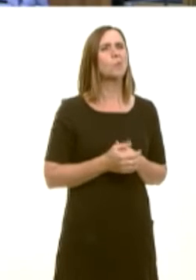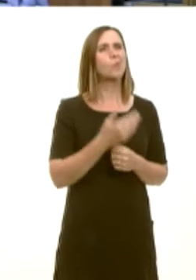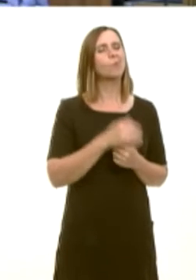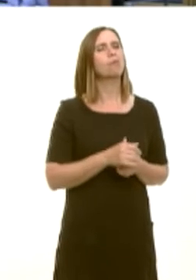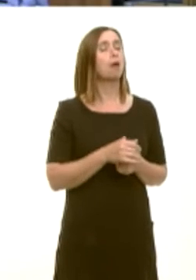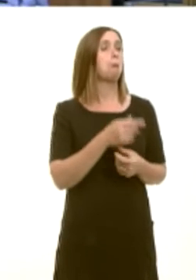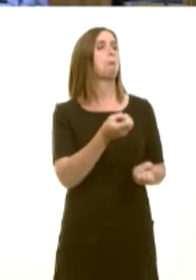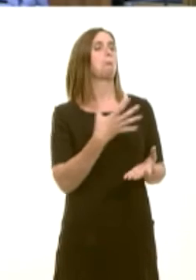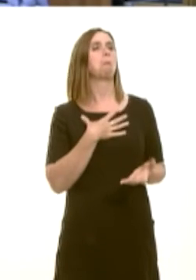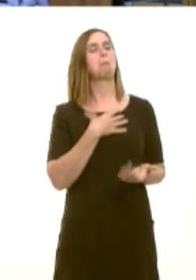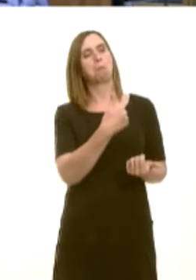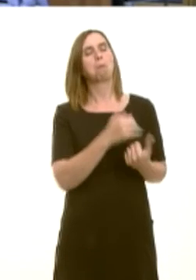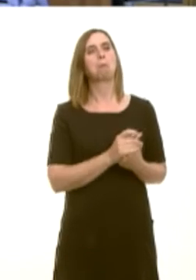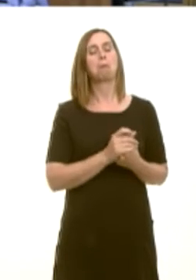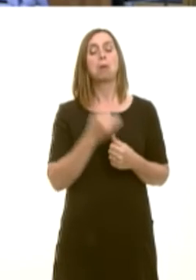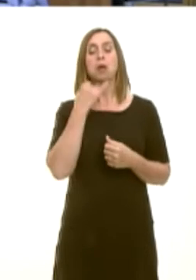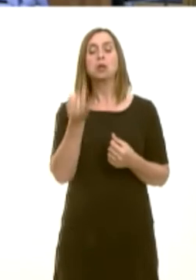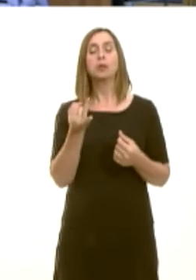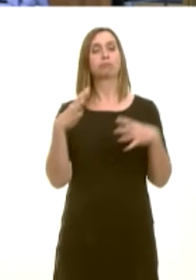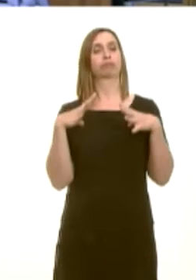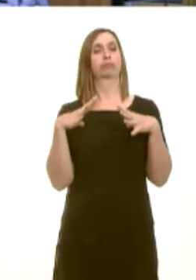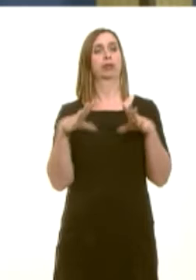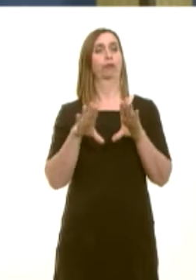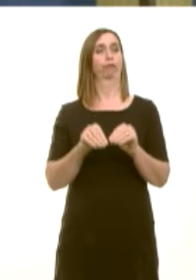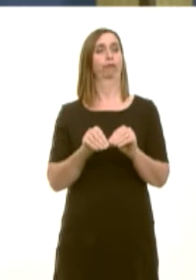Next week, weíre on recess, and it would be very helpful if we could have a reply this